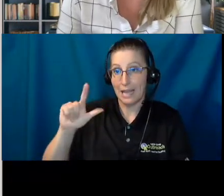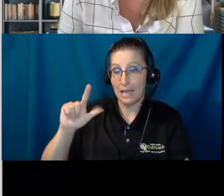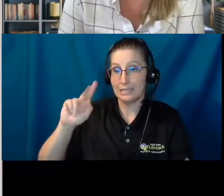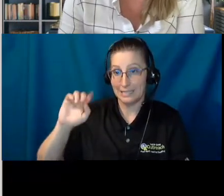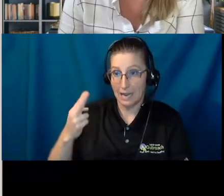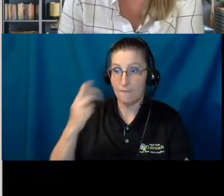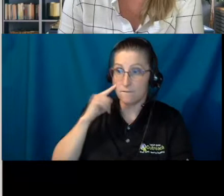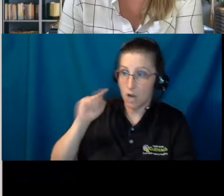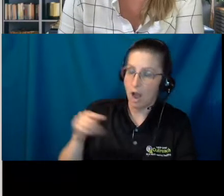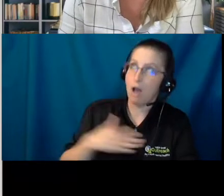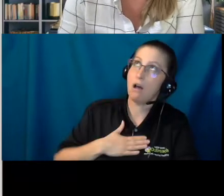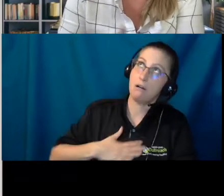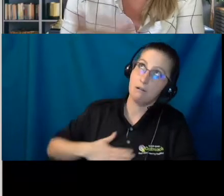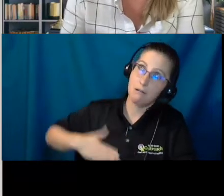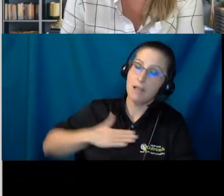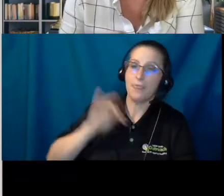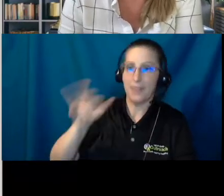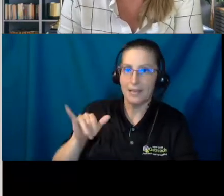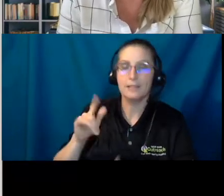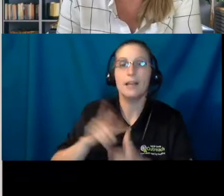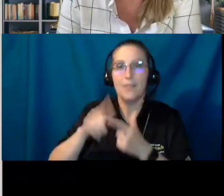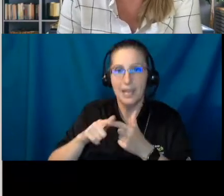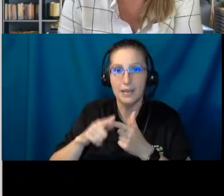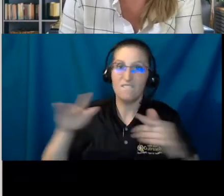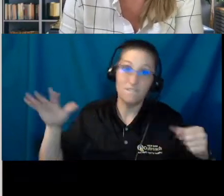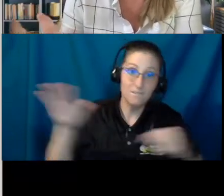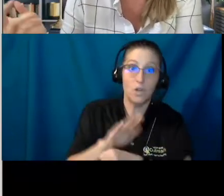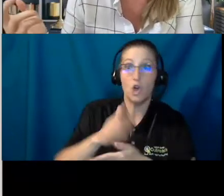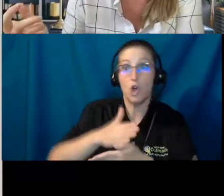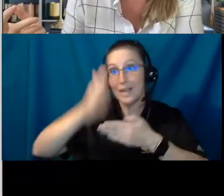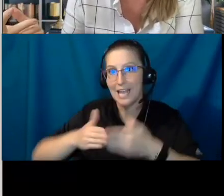was so much fun. And then it was you know, a whole weekend, like in hotel rooms where